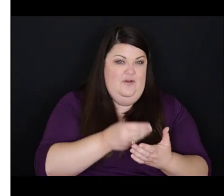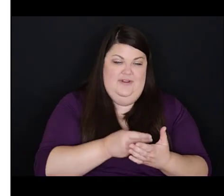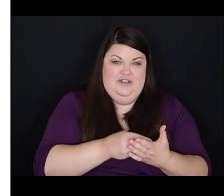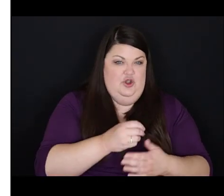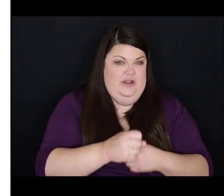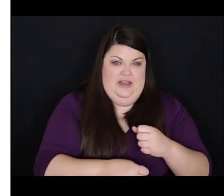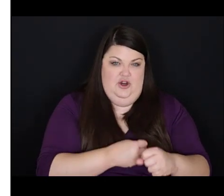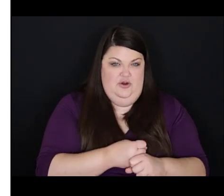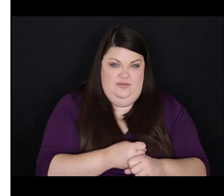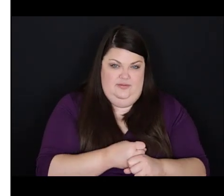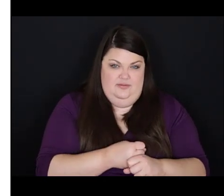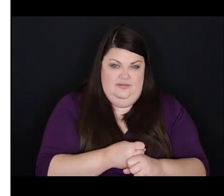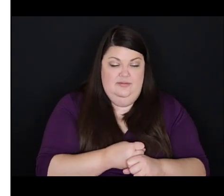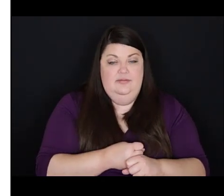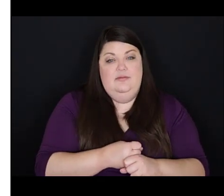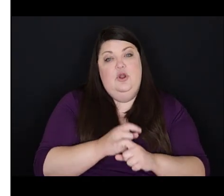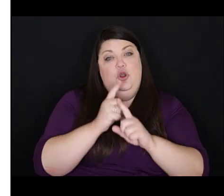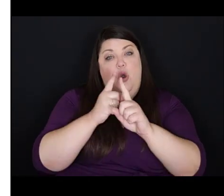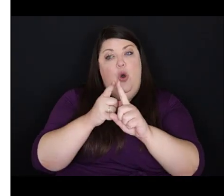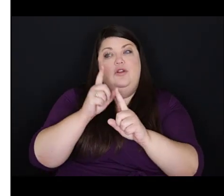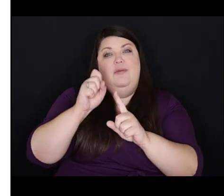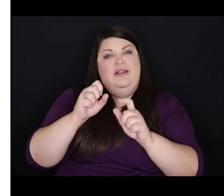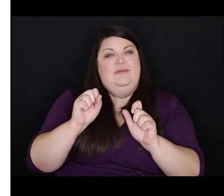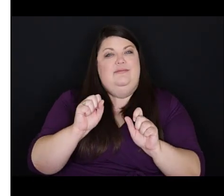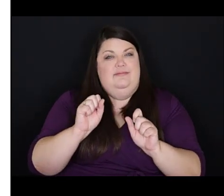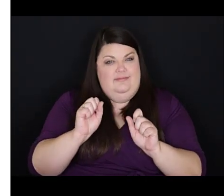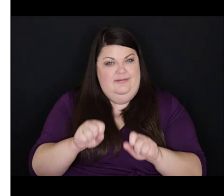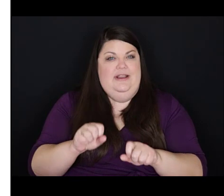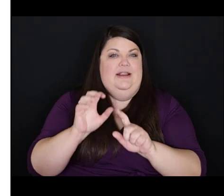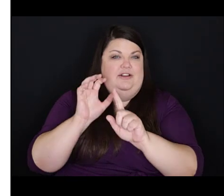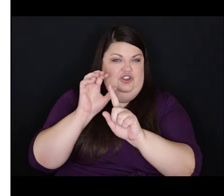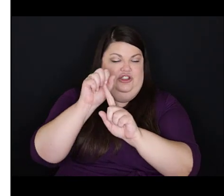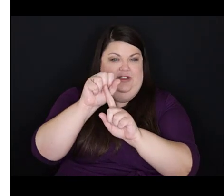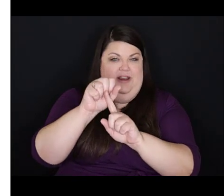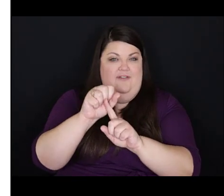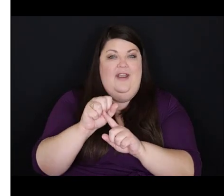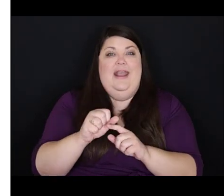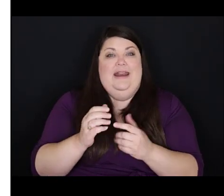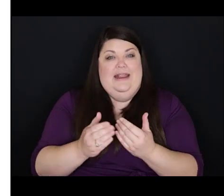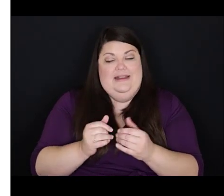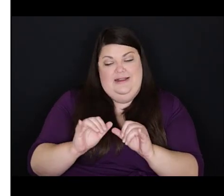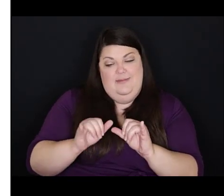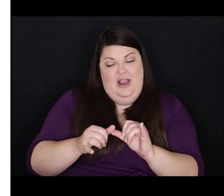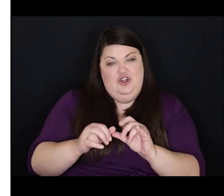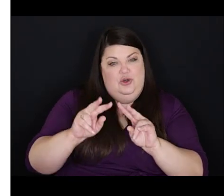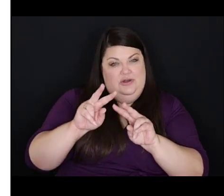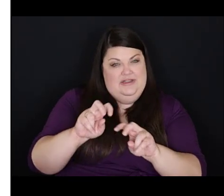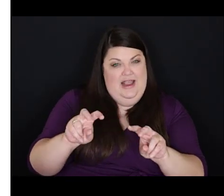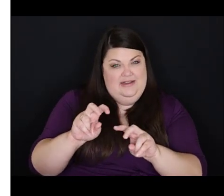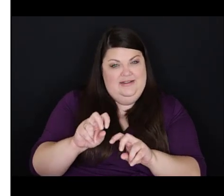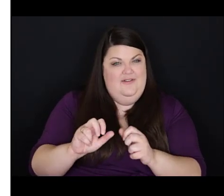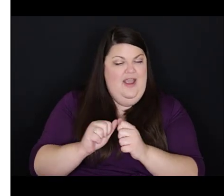Goals must be achievable and easily measured or assessed in terms of progress made by the agency.